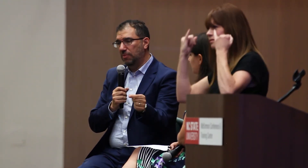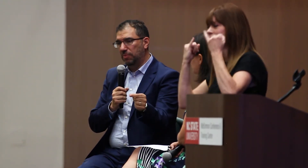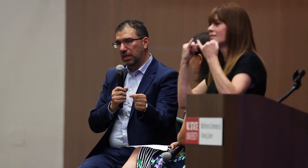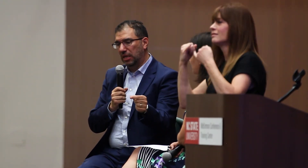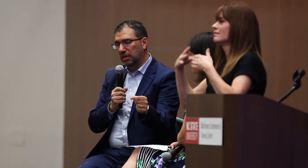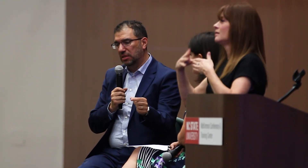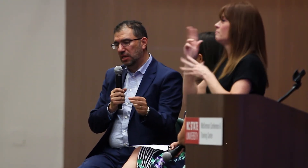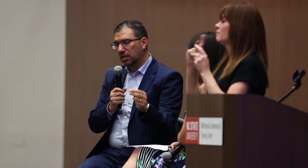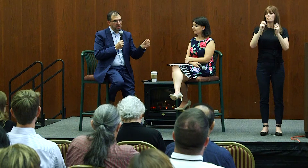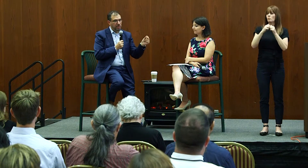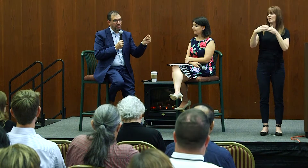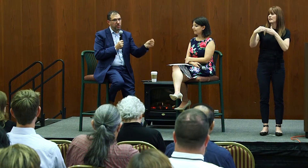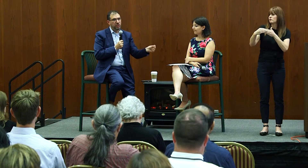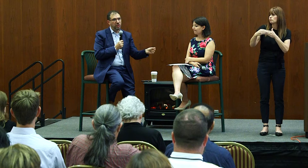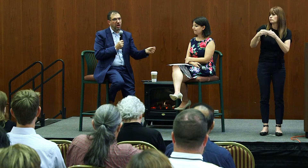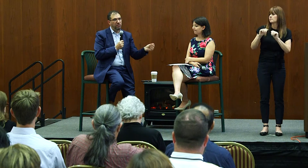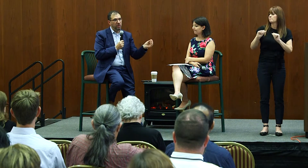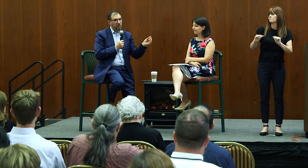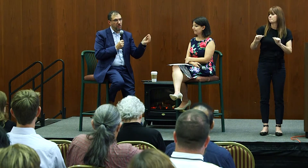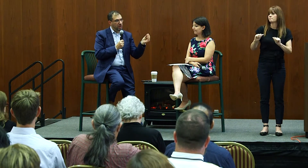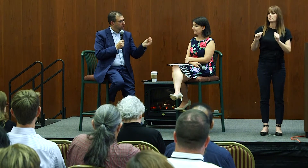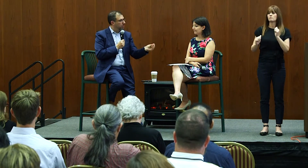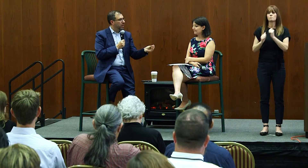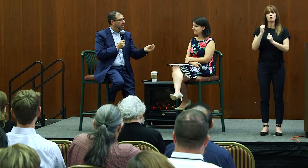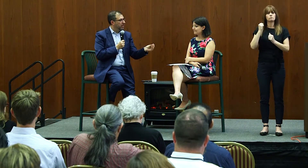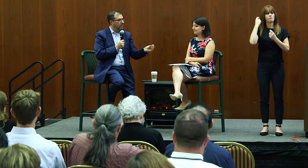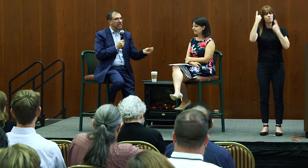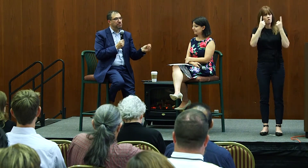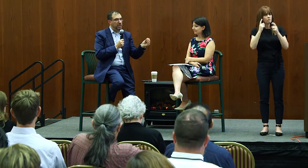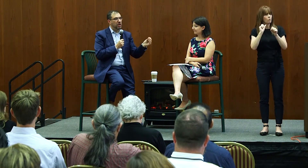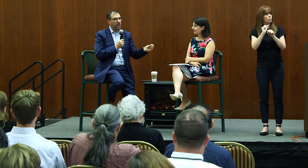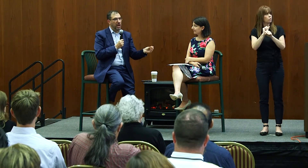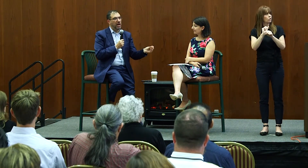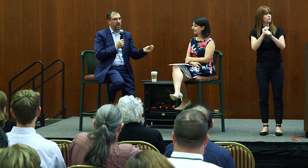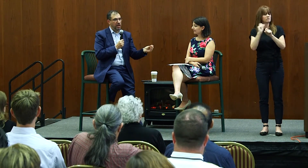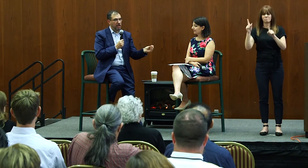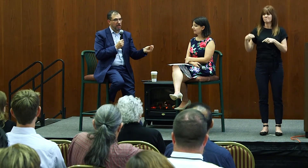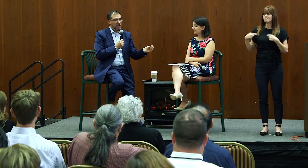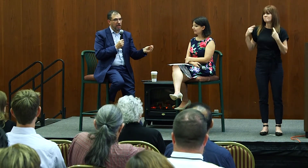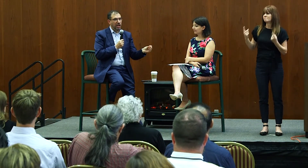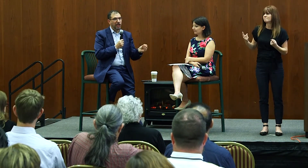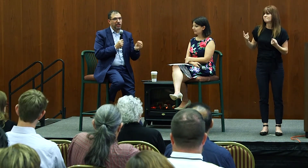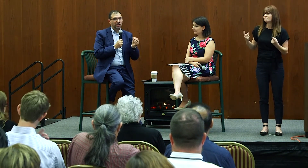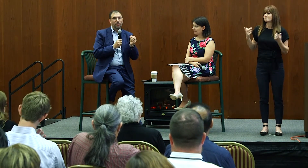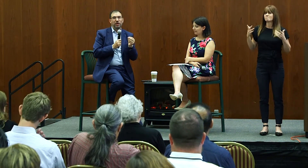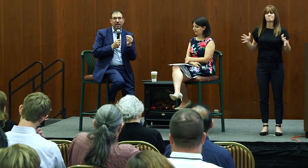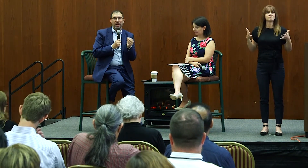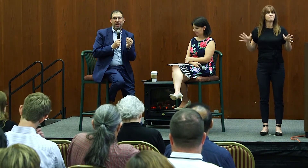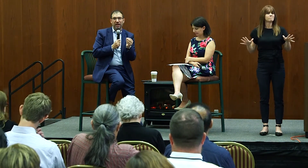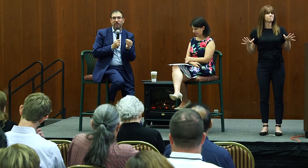capabilities, some of the most thoughtful work. And that's been going on. So here's